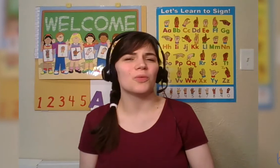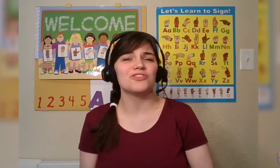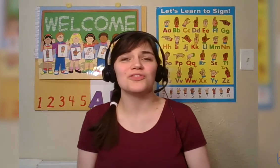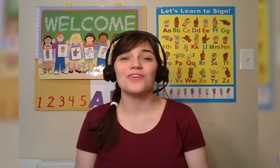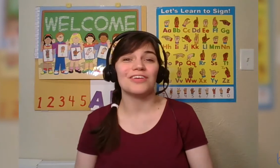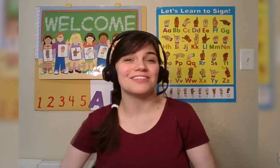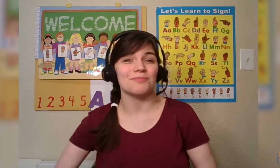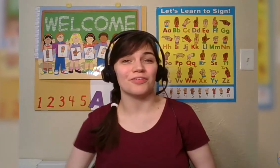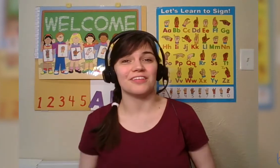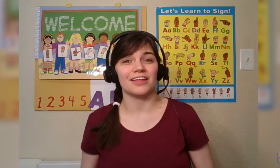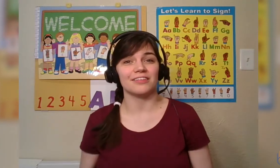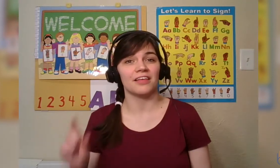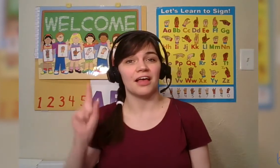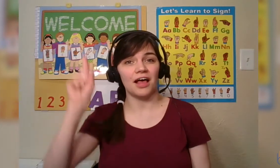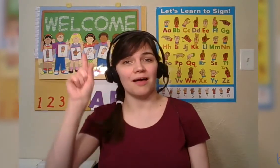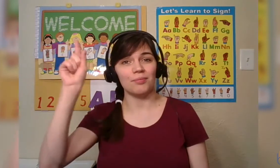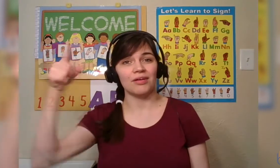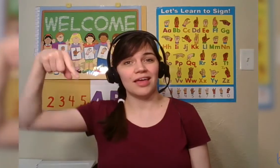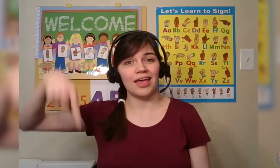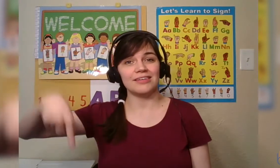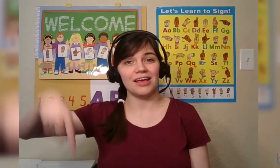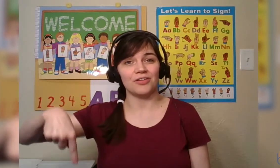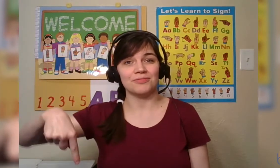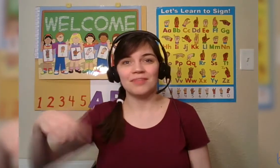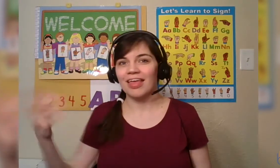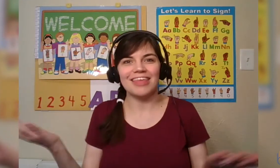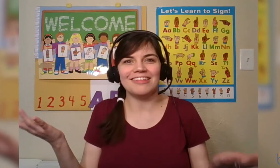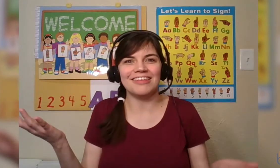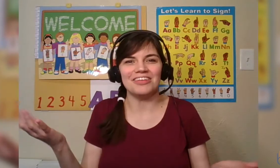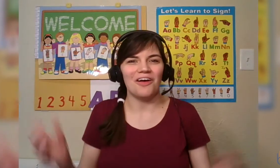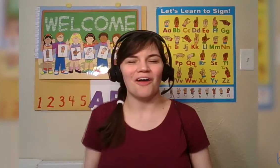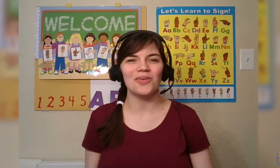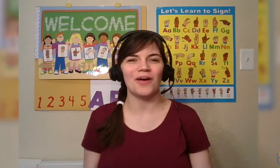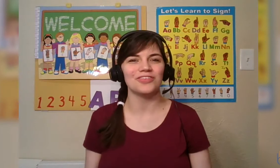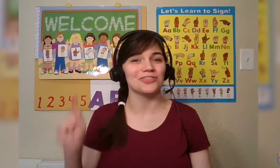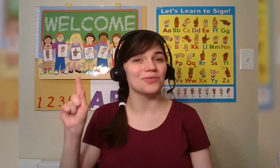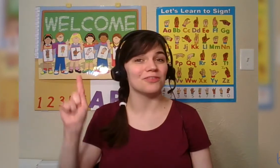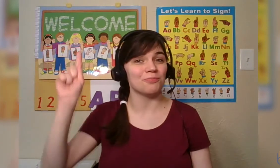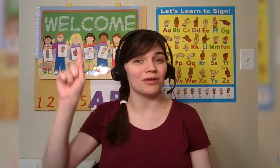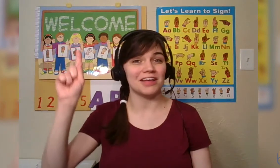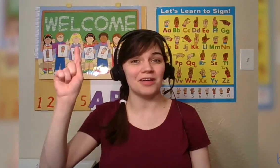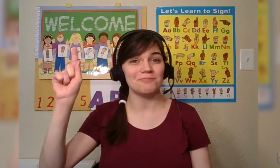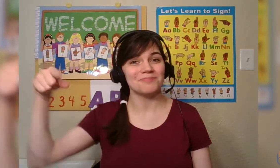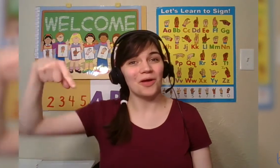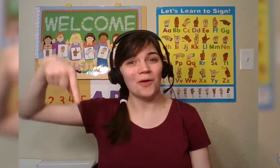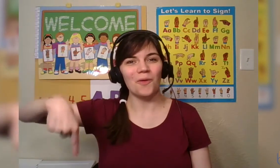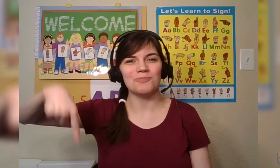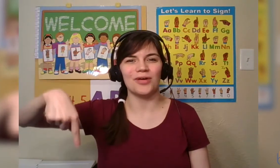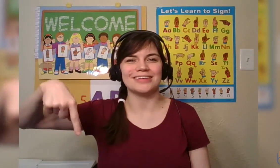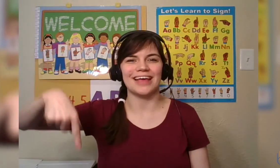with two very simple signs: up and down. That's it. All you have to do is point up or point down.